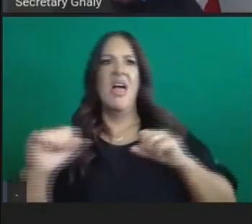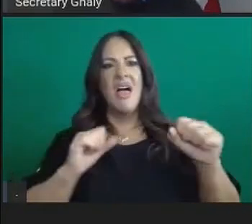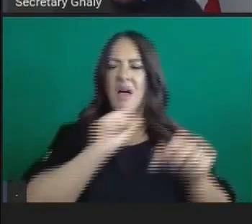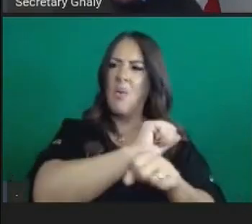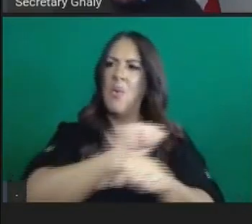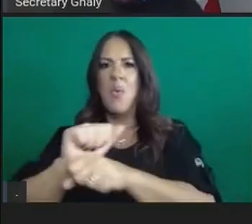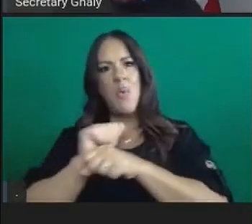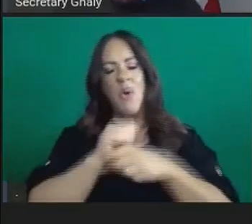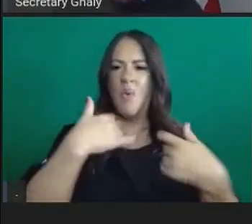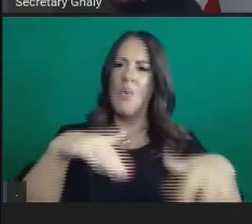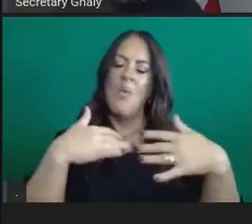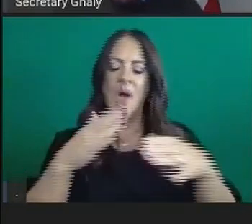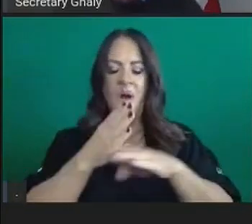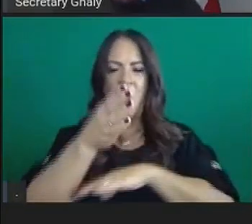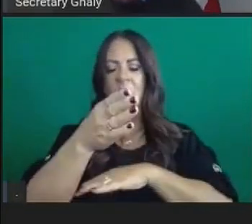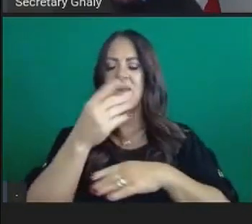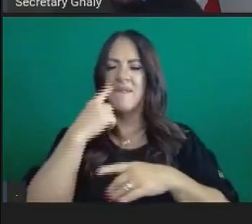HOSPITAL THAT ARE RUNNING OUT